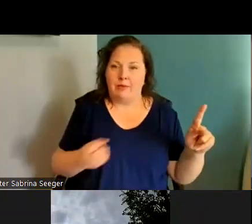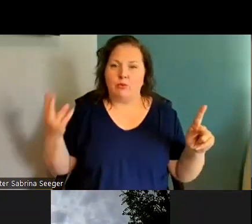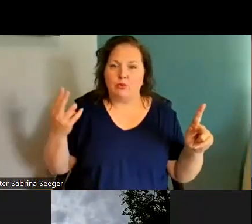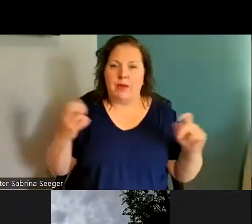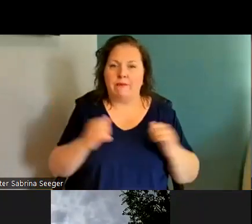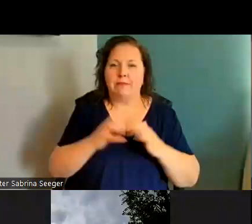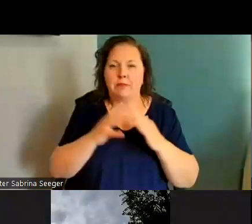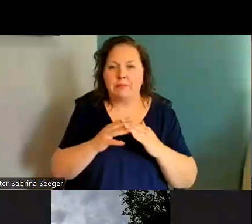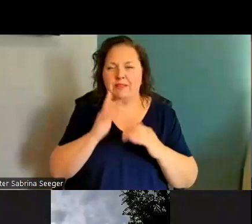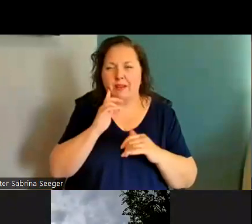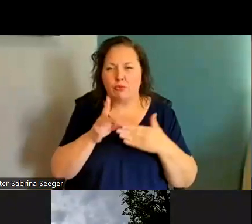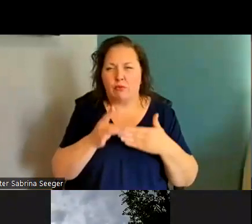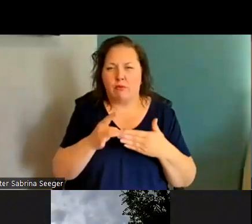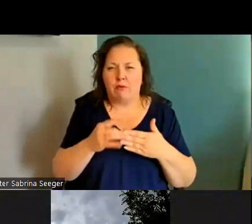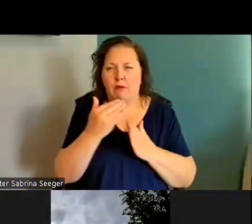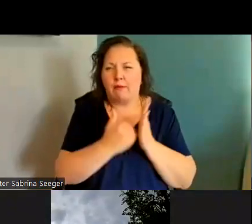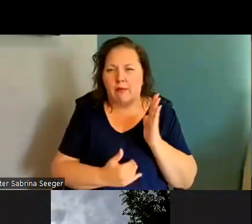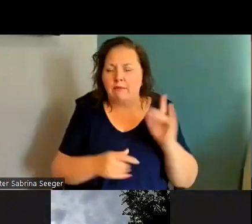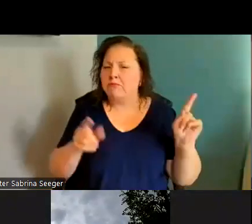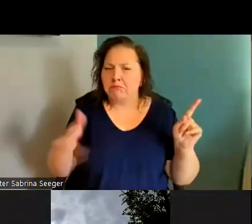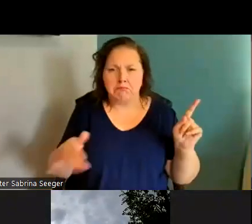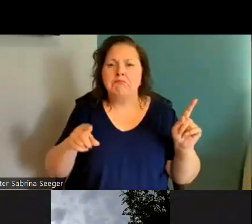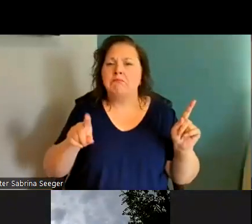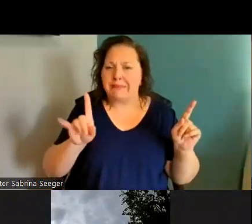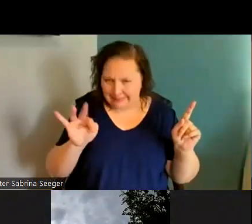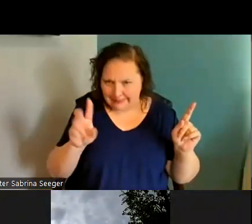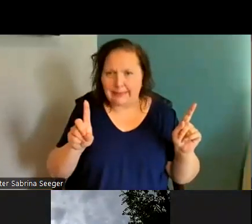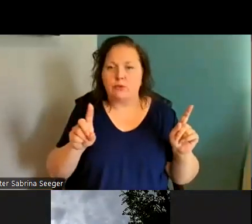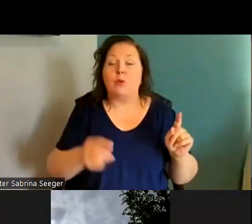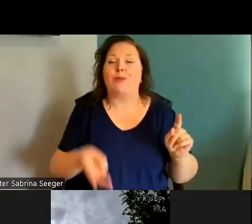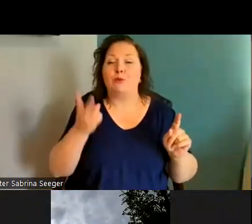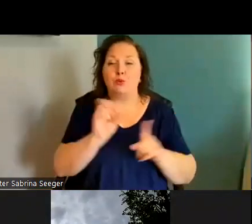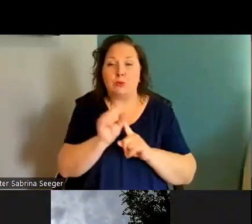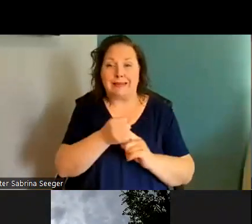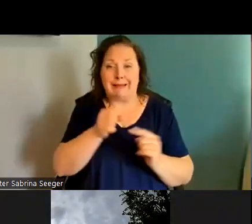guide that I mentioned earlier along with two case studies to support the eligibility process.